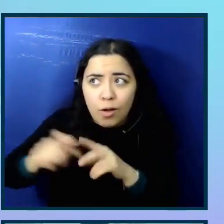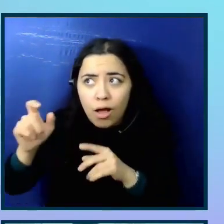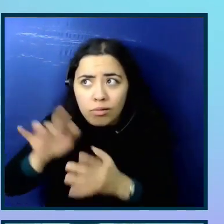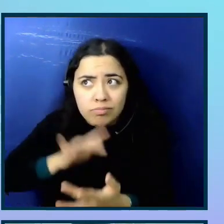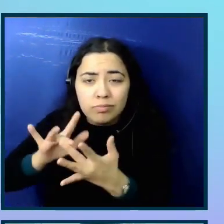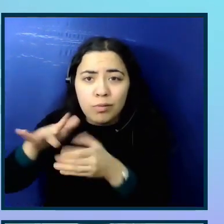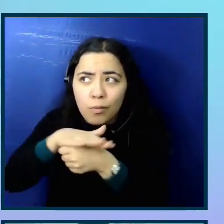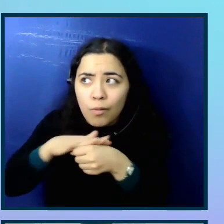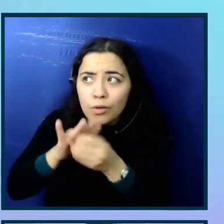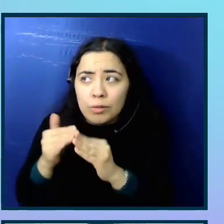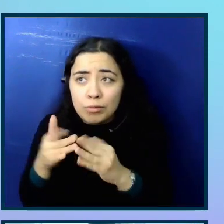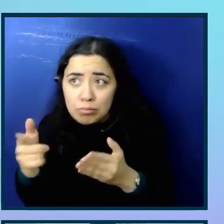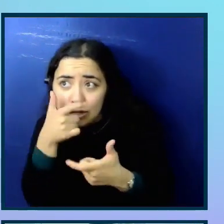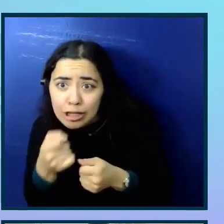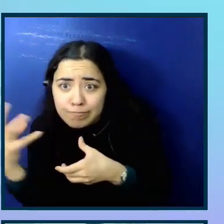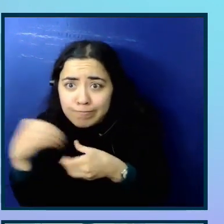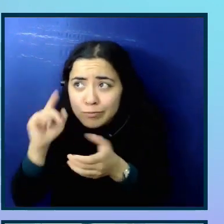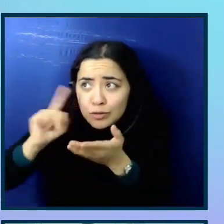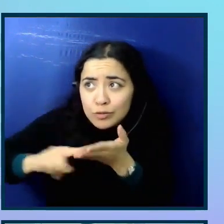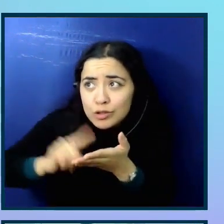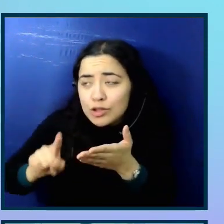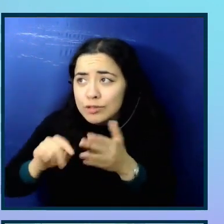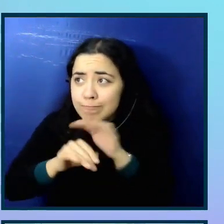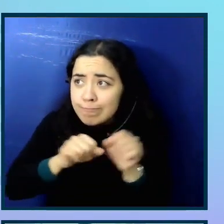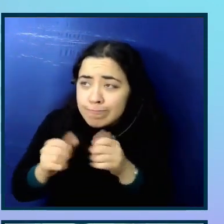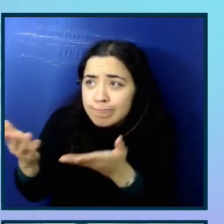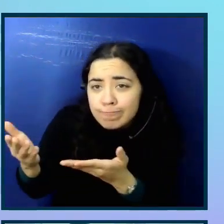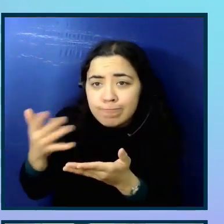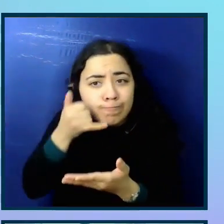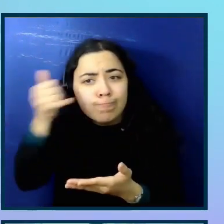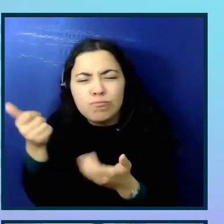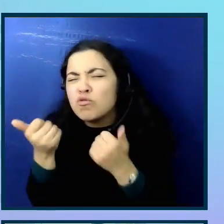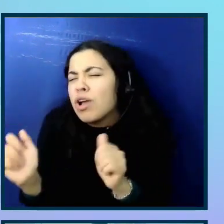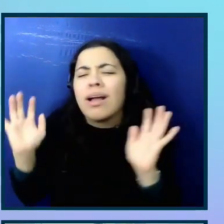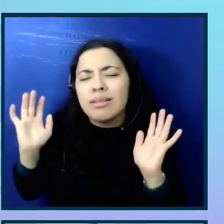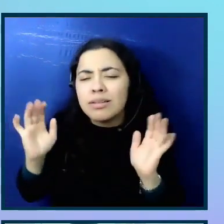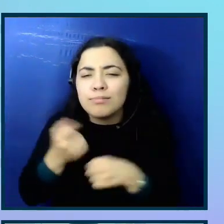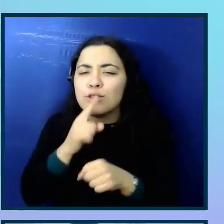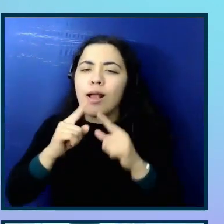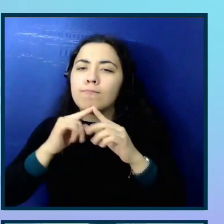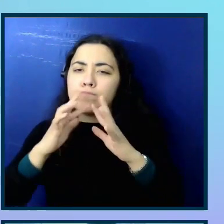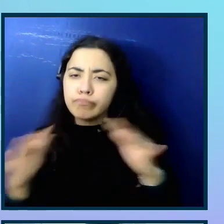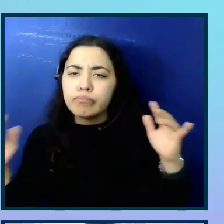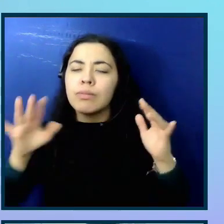would be interested in participating in research and just make sure to include a mix of age and ability in your samples.